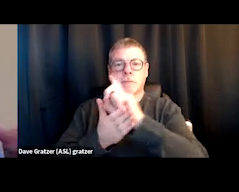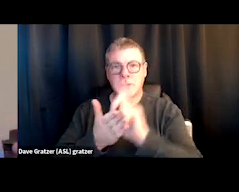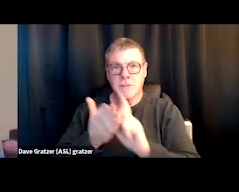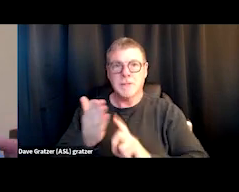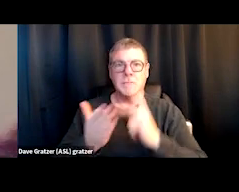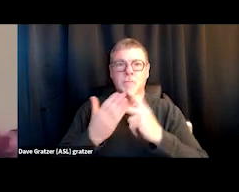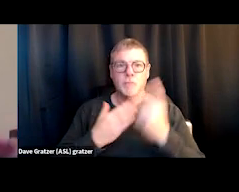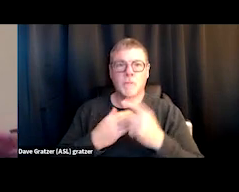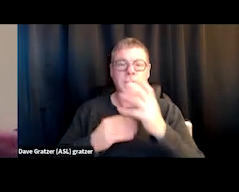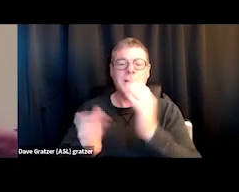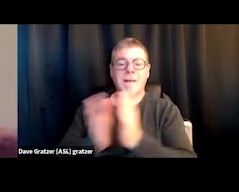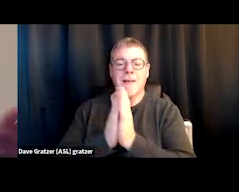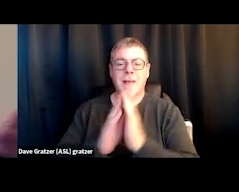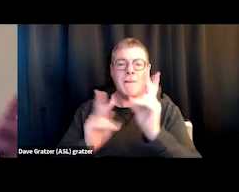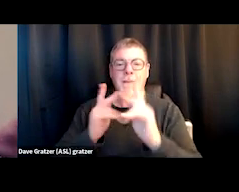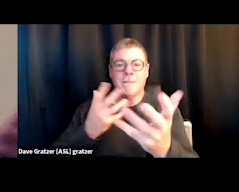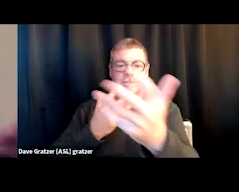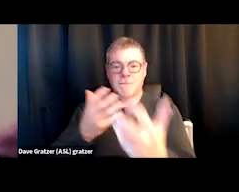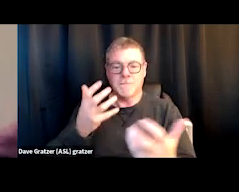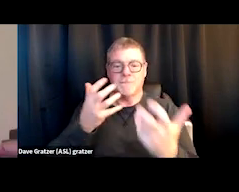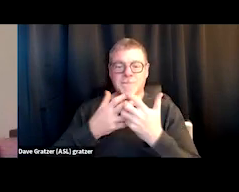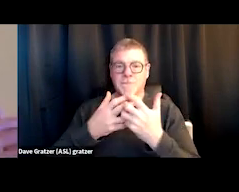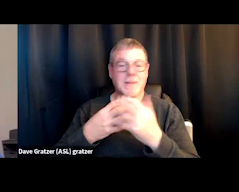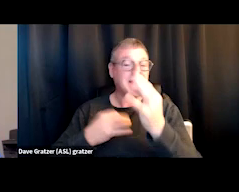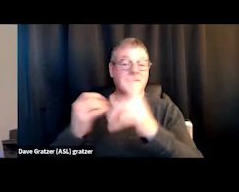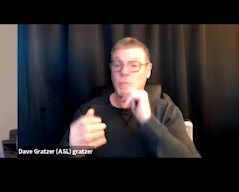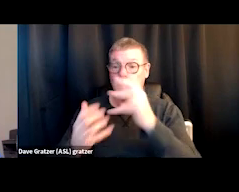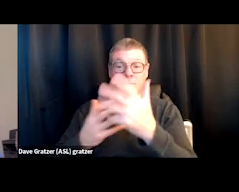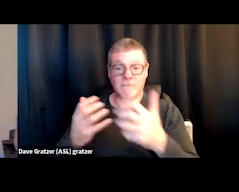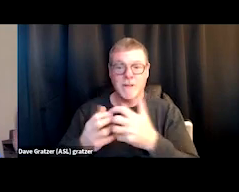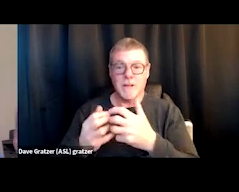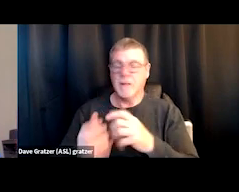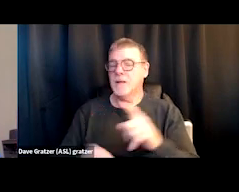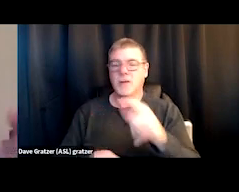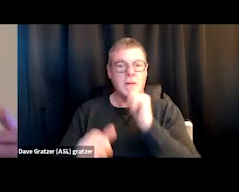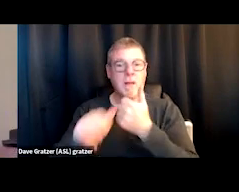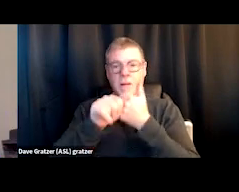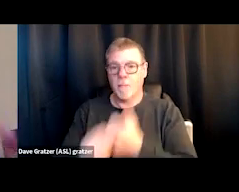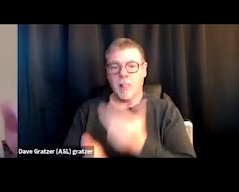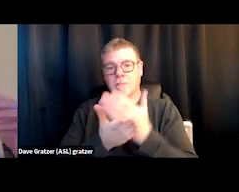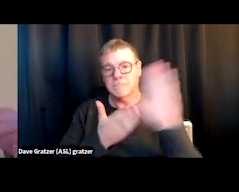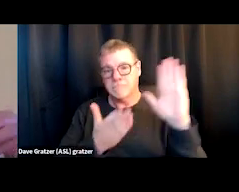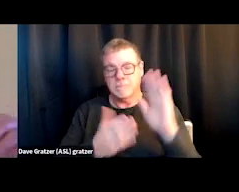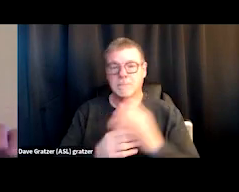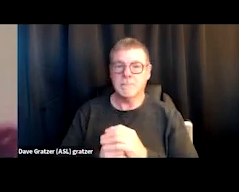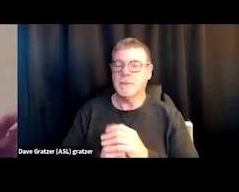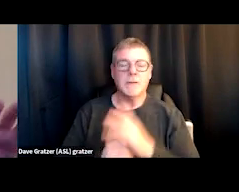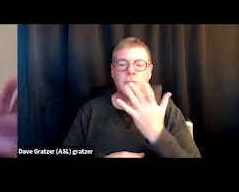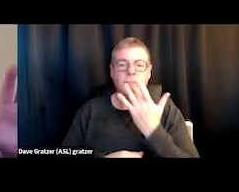and asking people to fit into it. And if you don't fit into it, we call you non-compliant, rather flipping that around